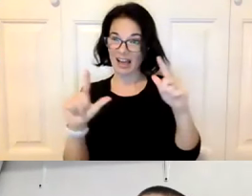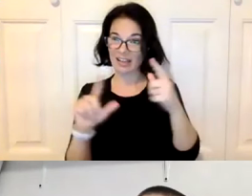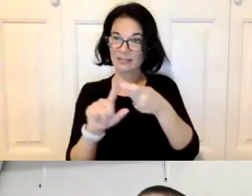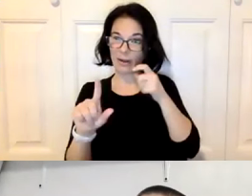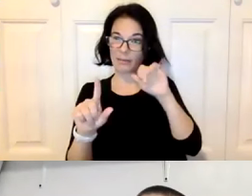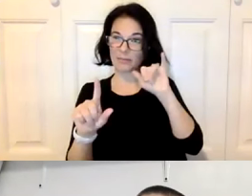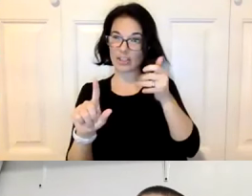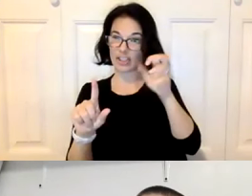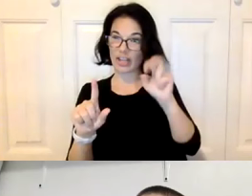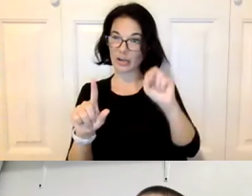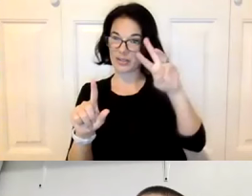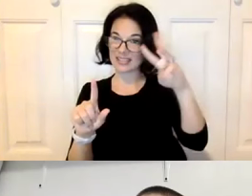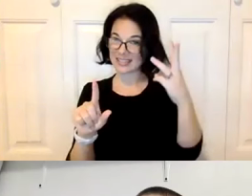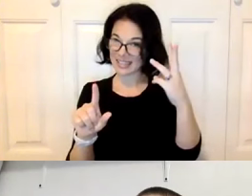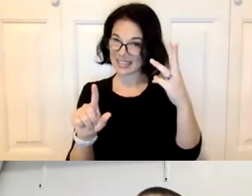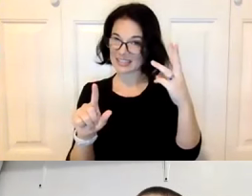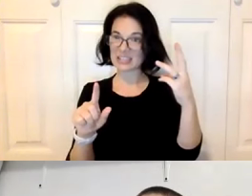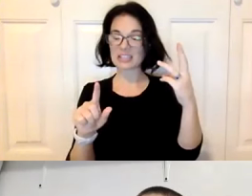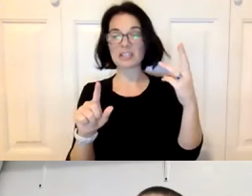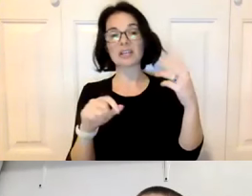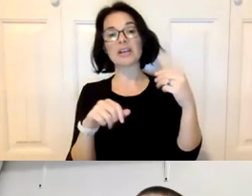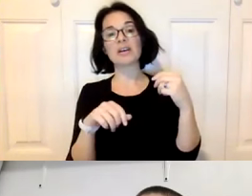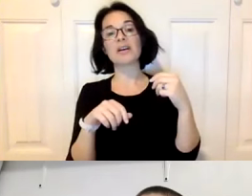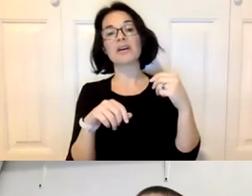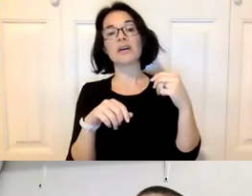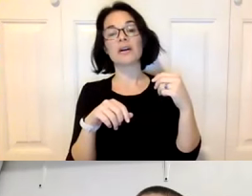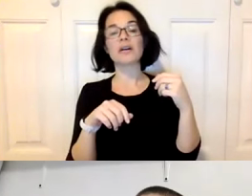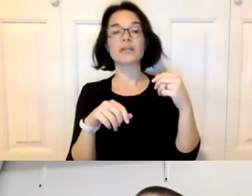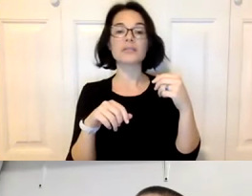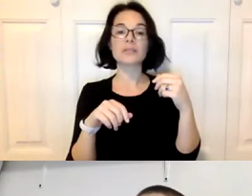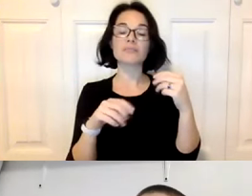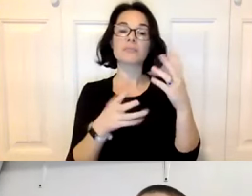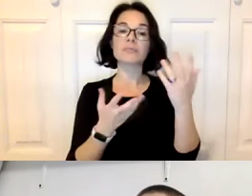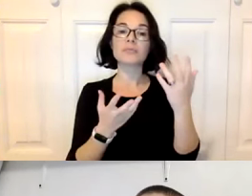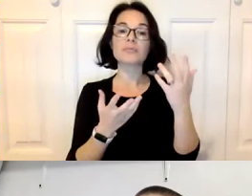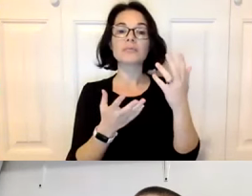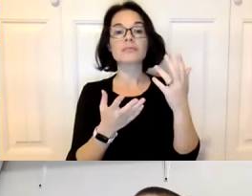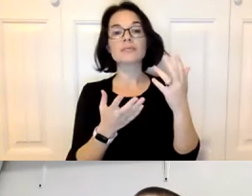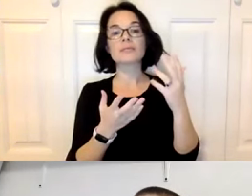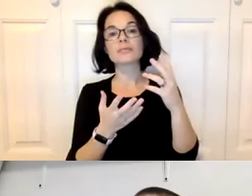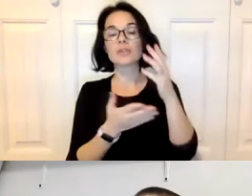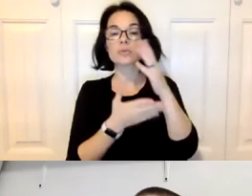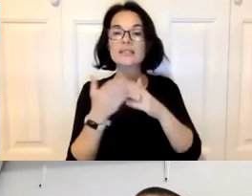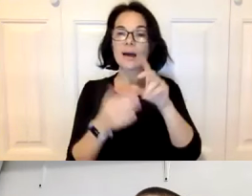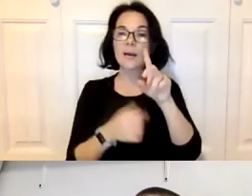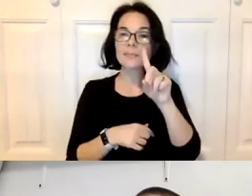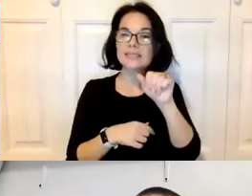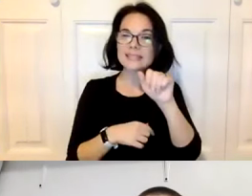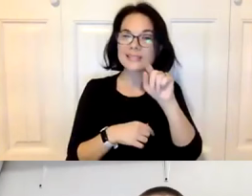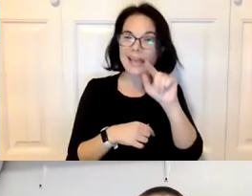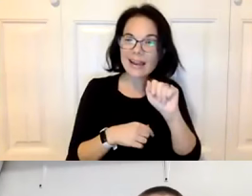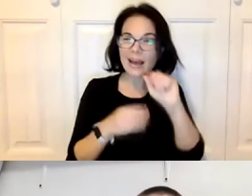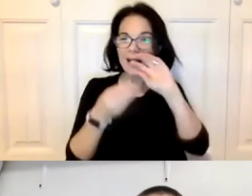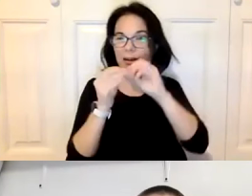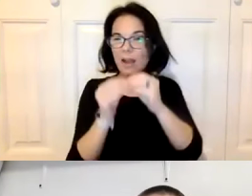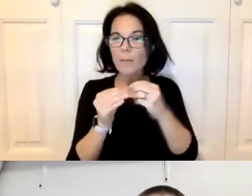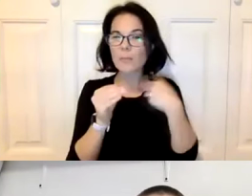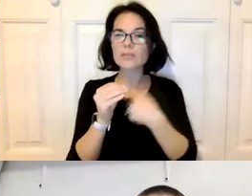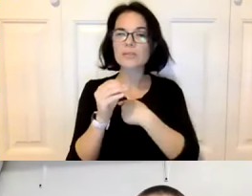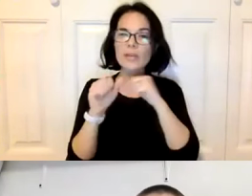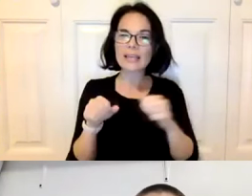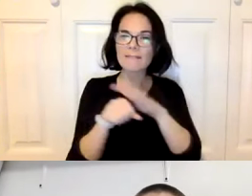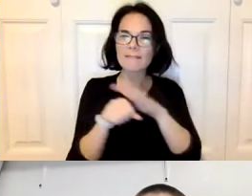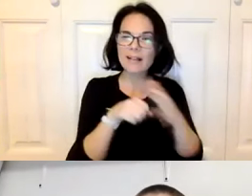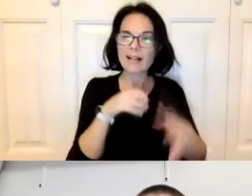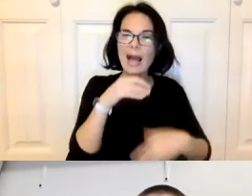We can fill in the blanks in data as we go through.